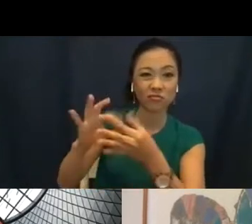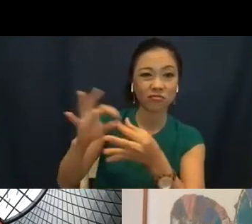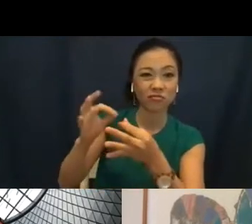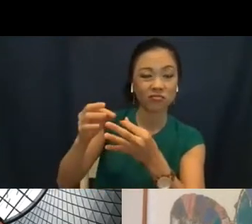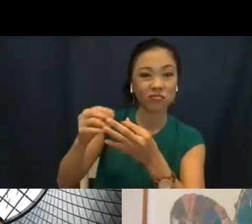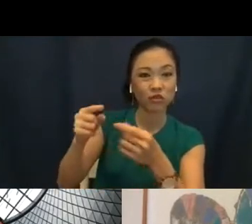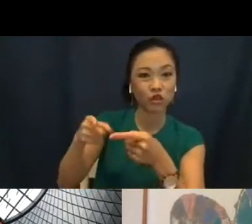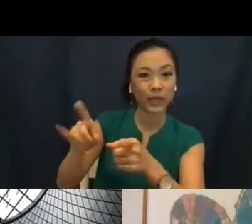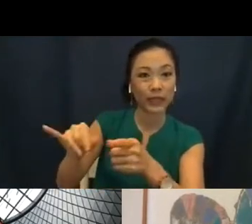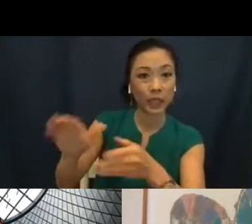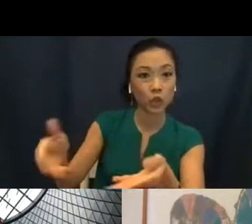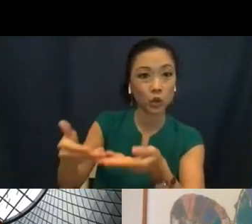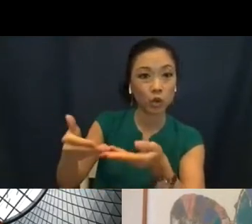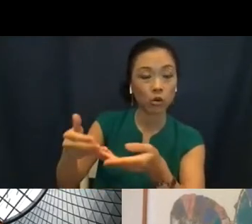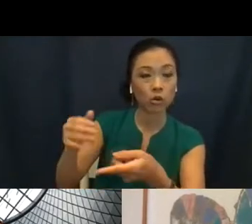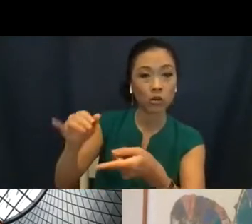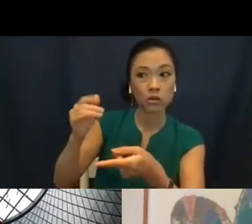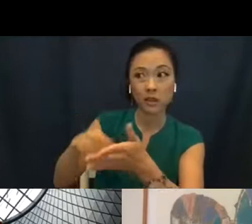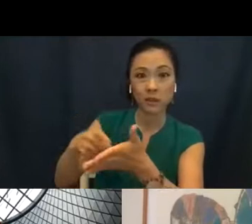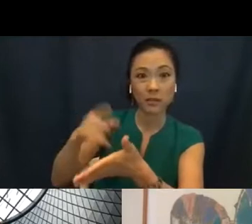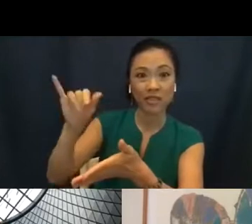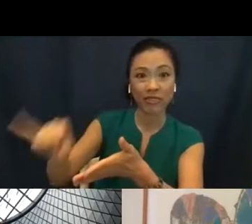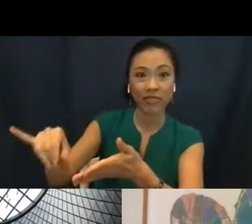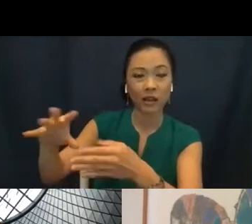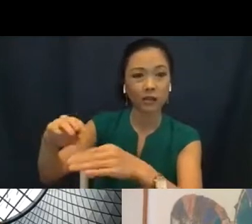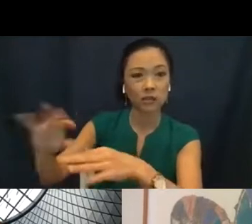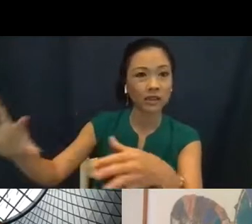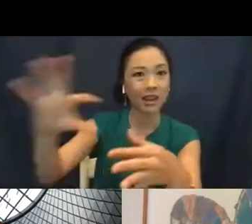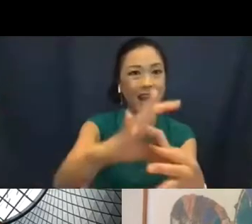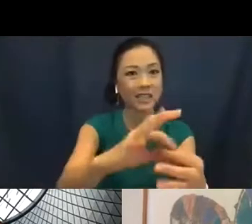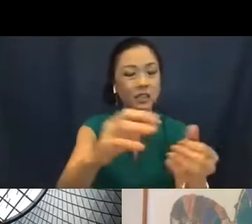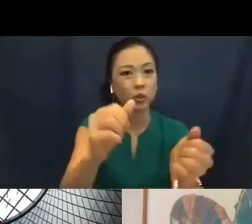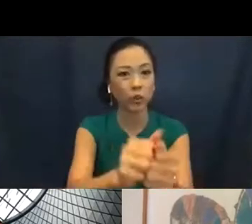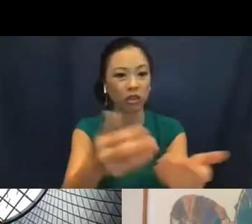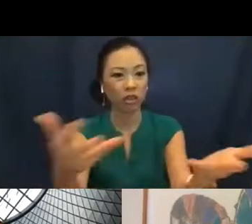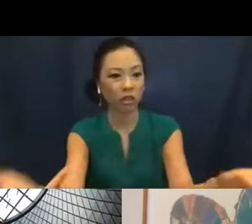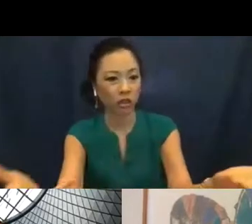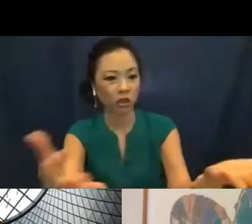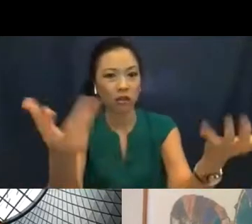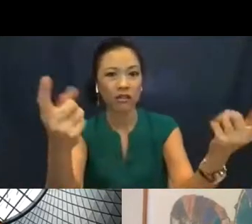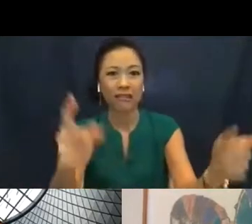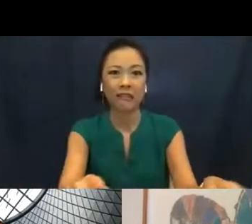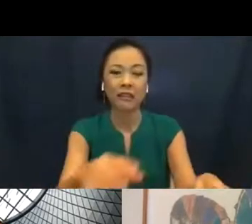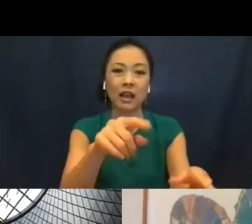fate of our dance world right now and so thinking a little bit about the hybridity of the situation,